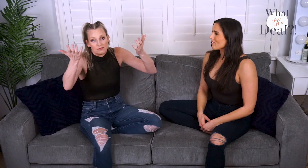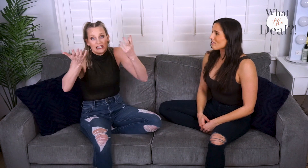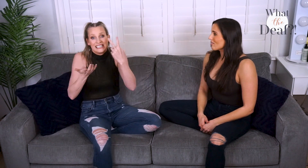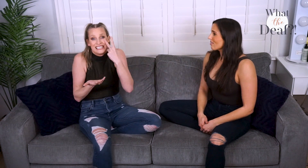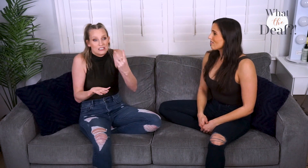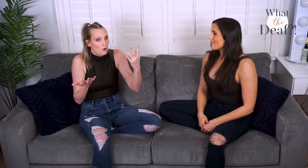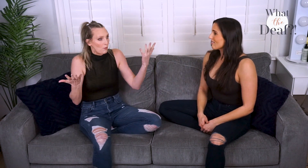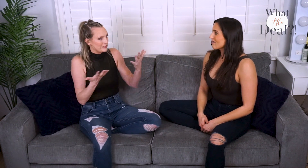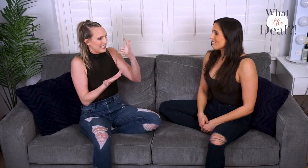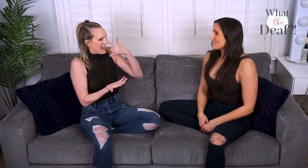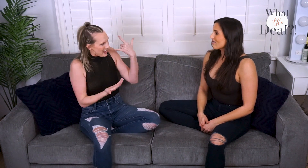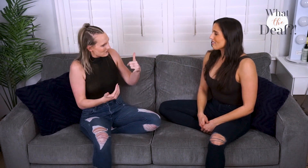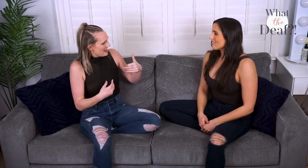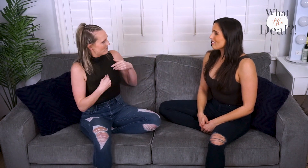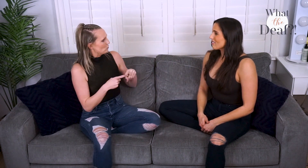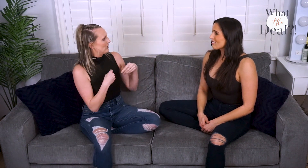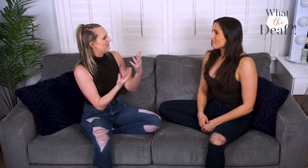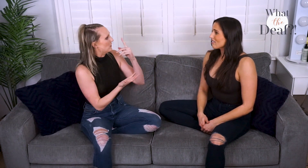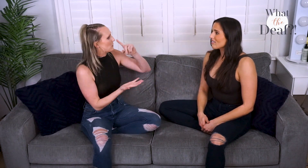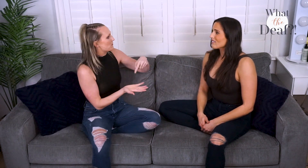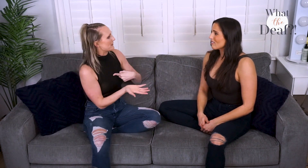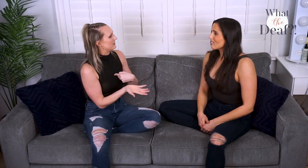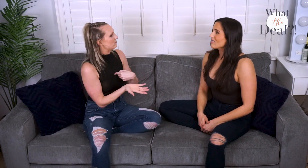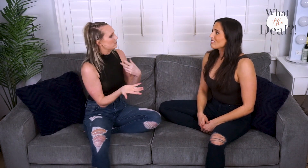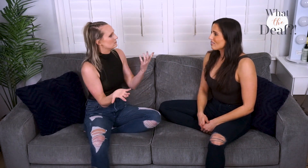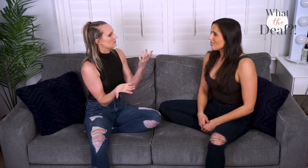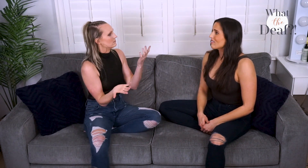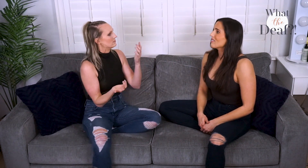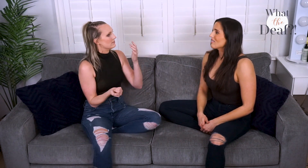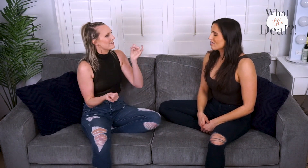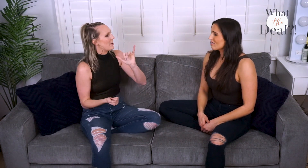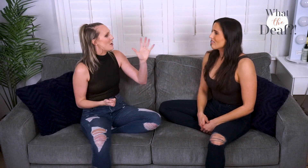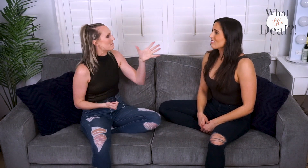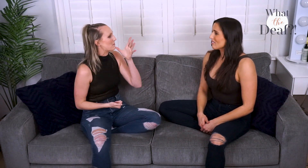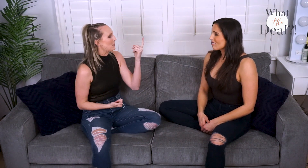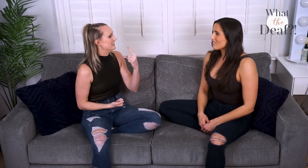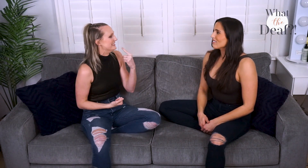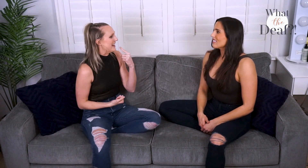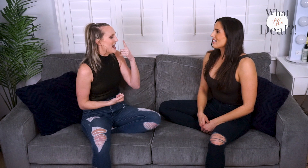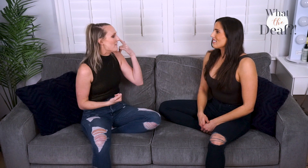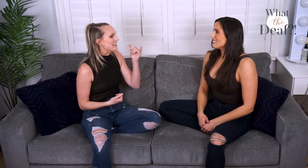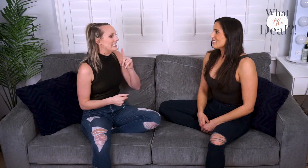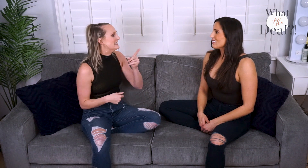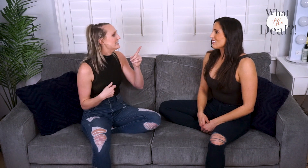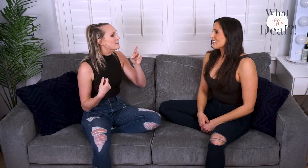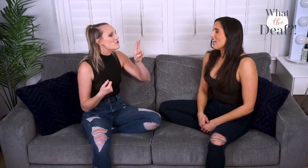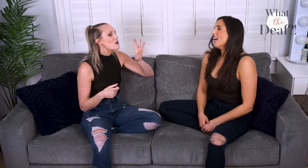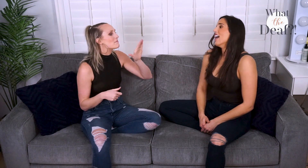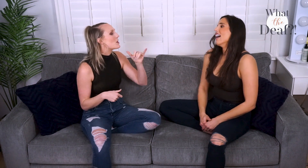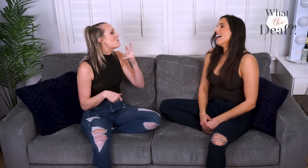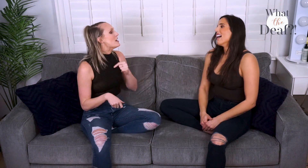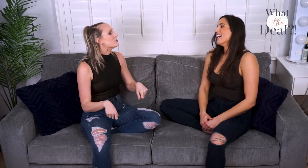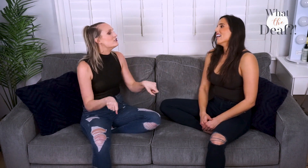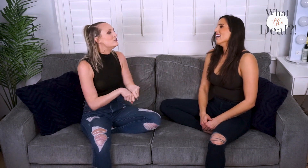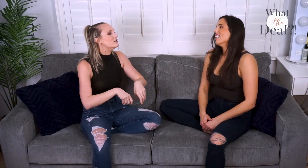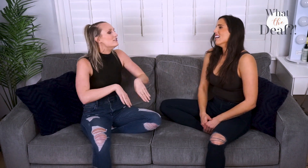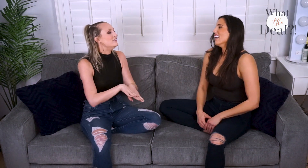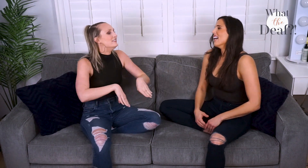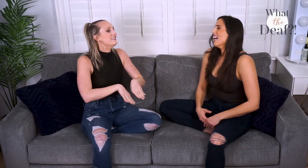and see what California has to offer for me. Like... and like your mom always said, California is like the ruby red slippers